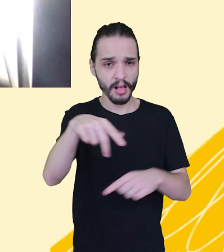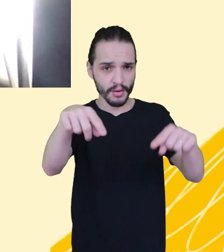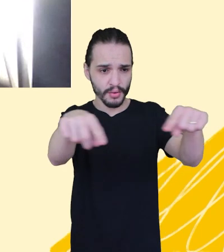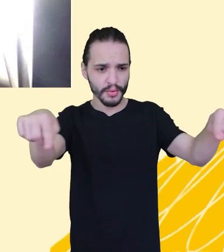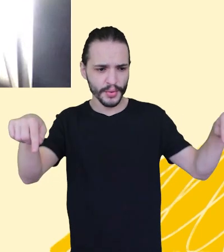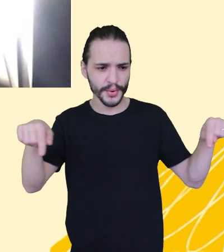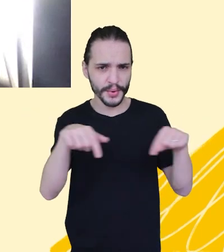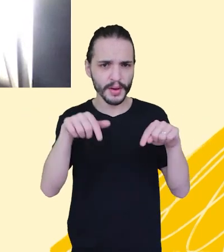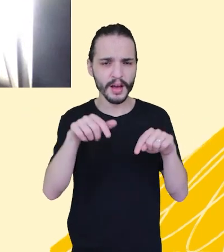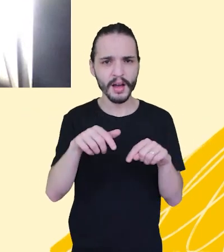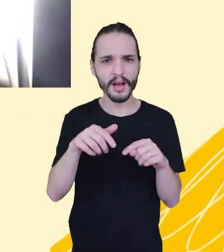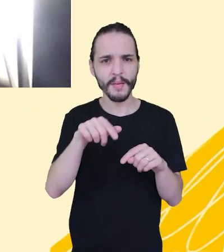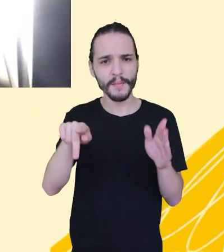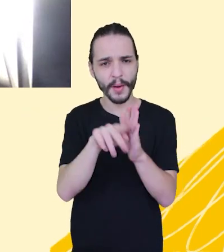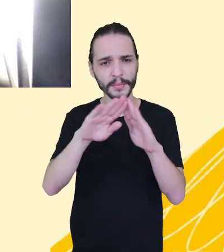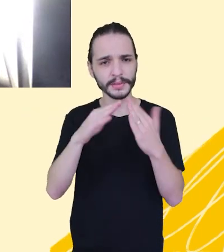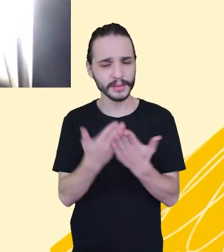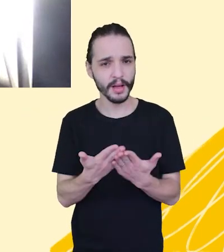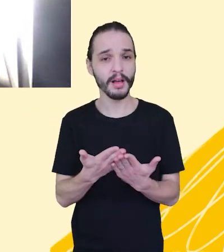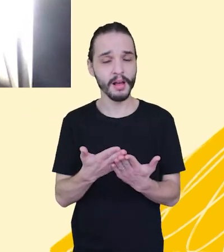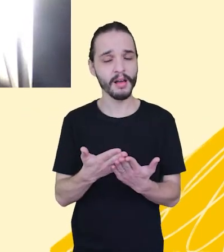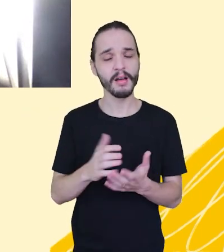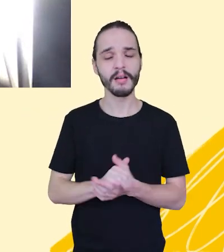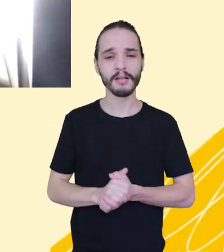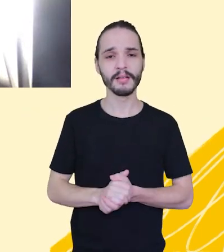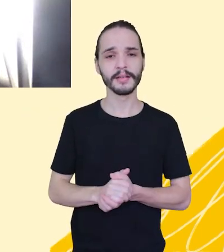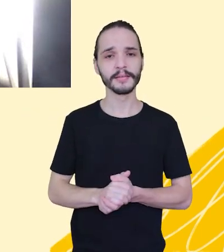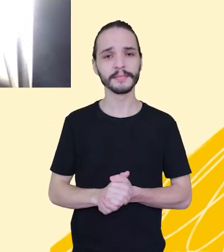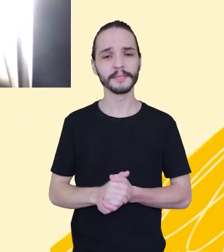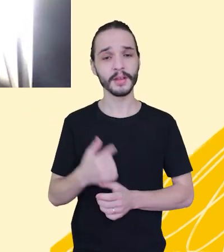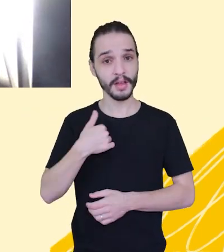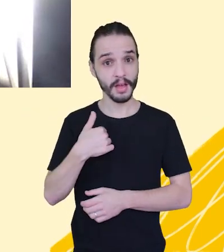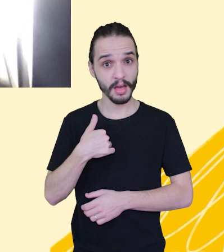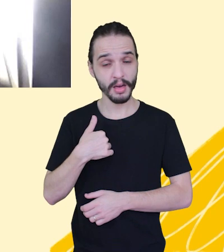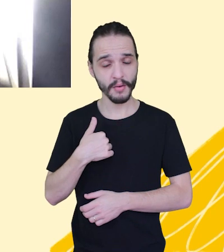And then I would, me, I personally